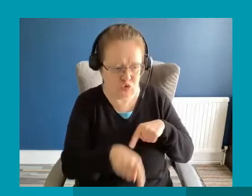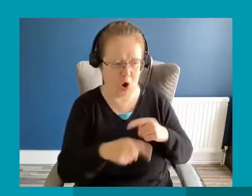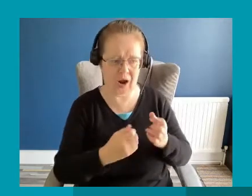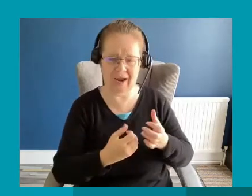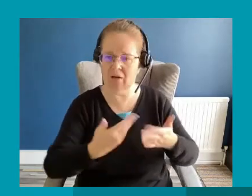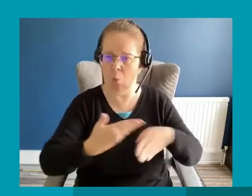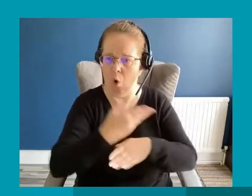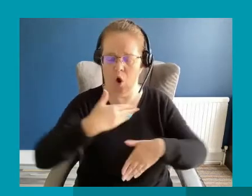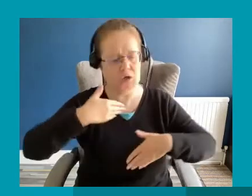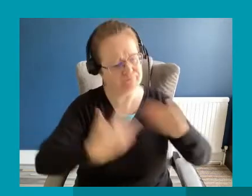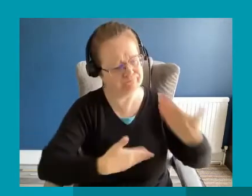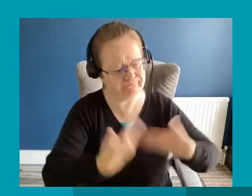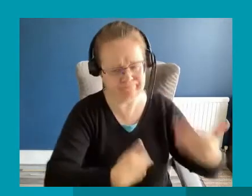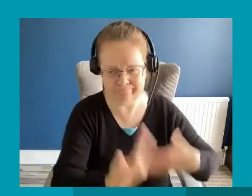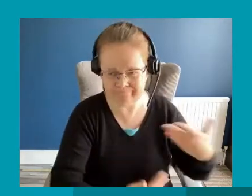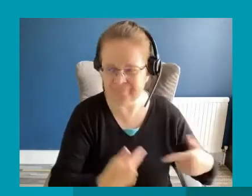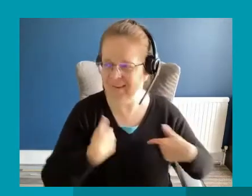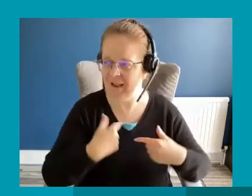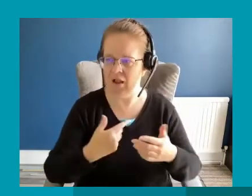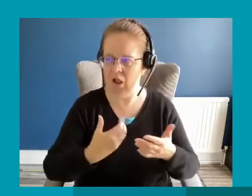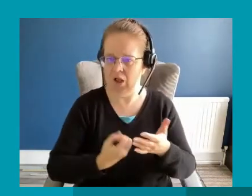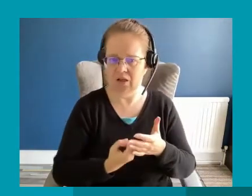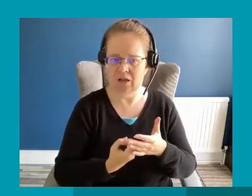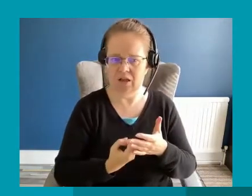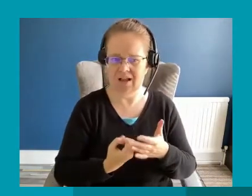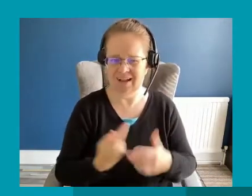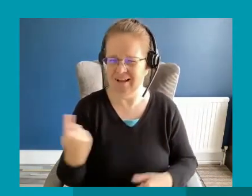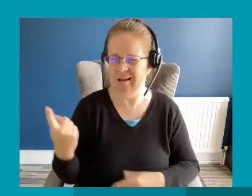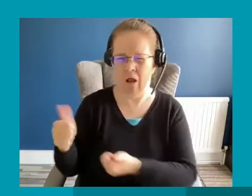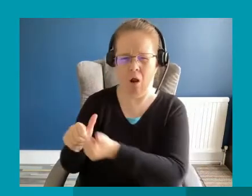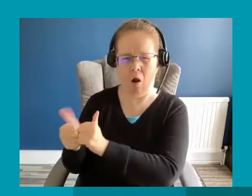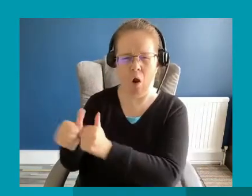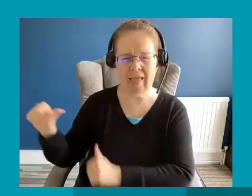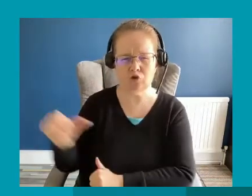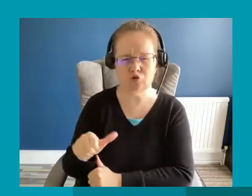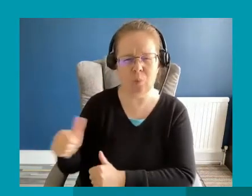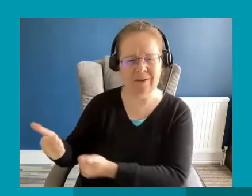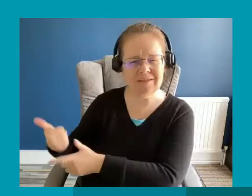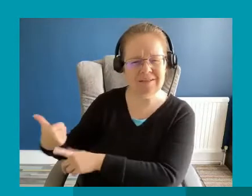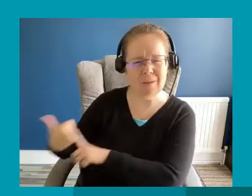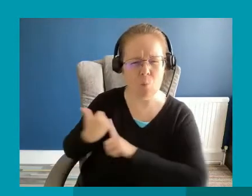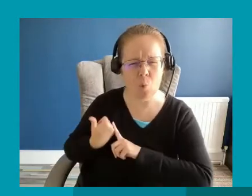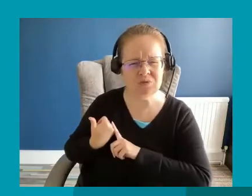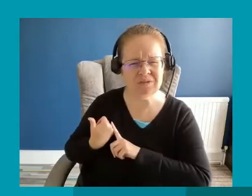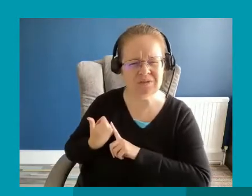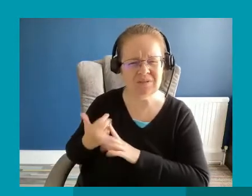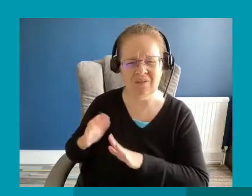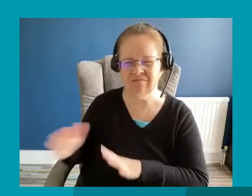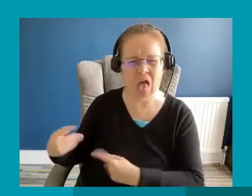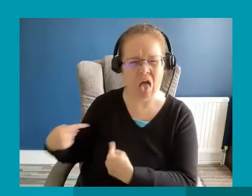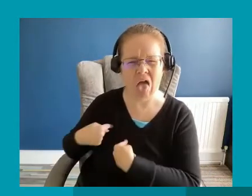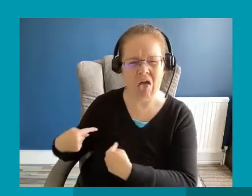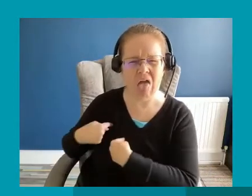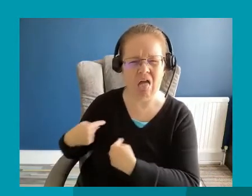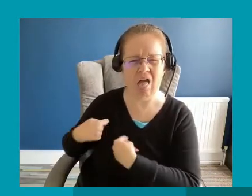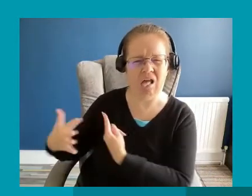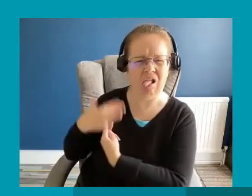And when you do that. Your colleagues should be supportive. They shouldn't bully, so it's really,